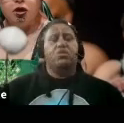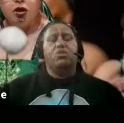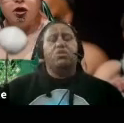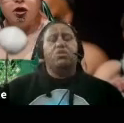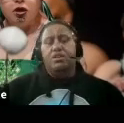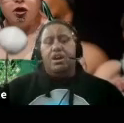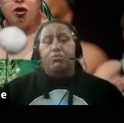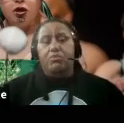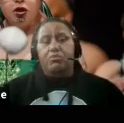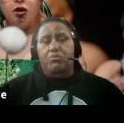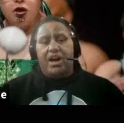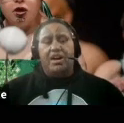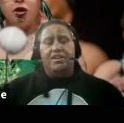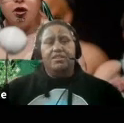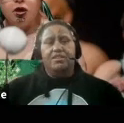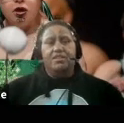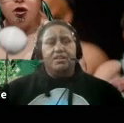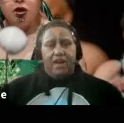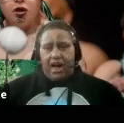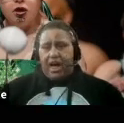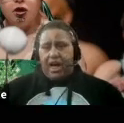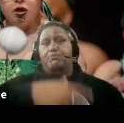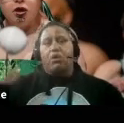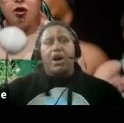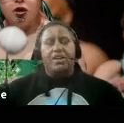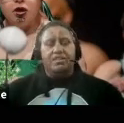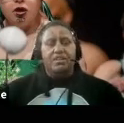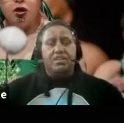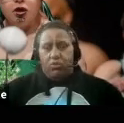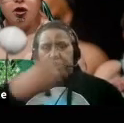i nga moemoeā kia puawai